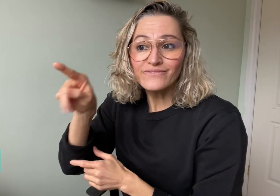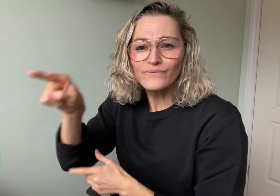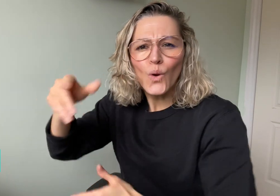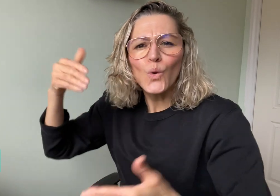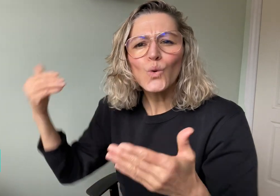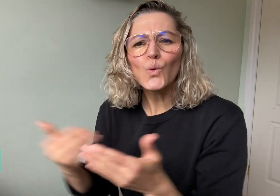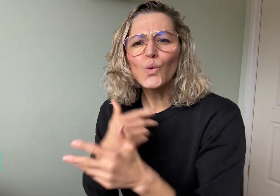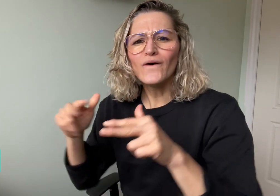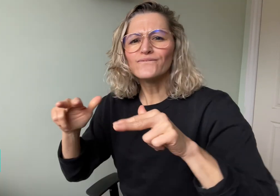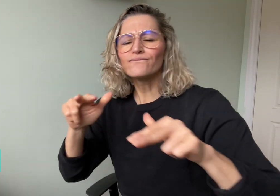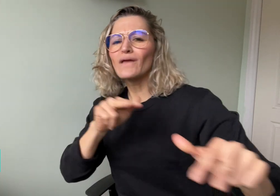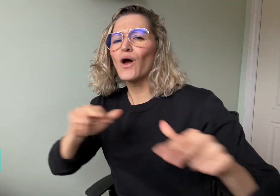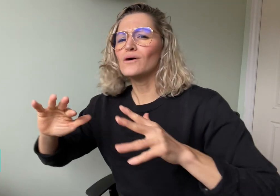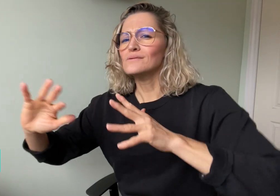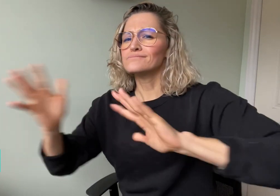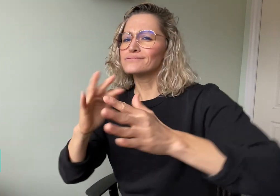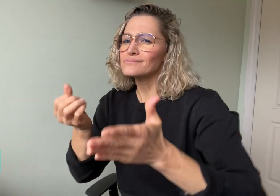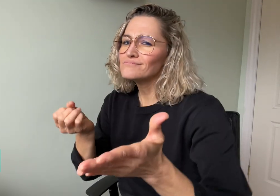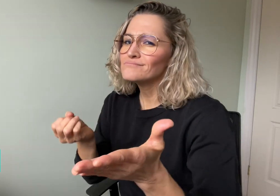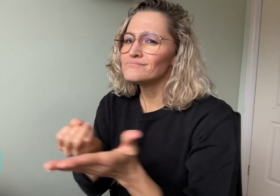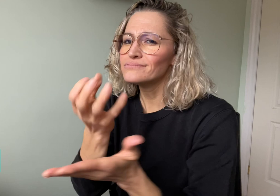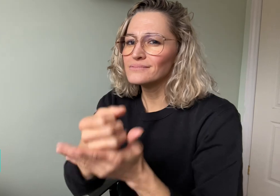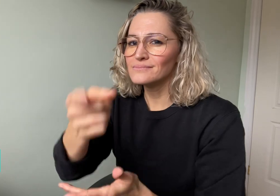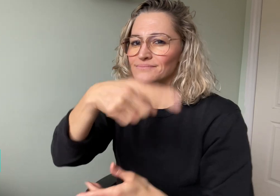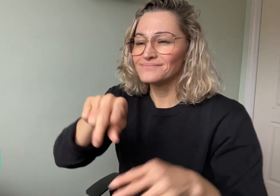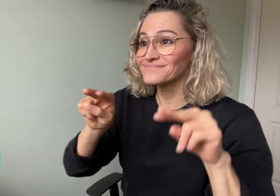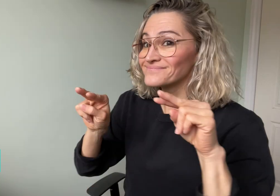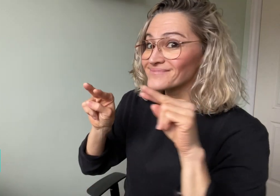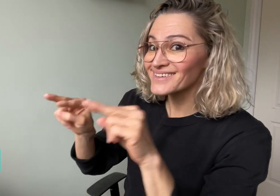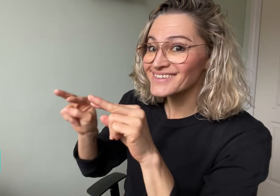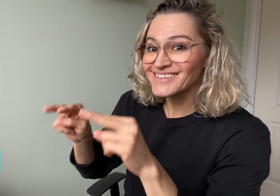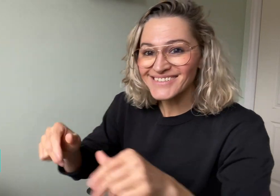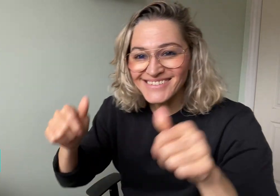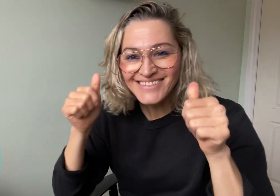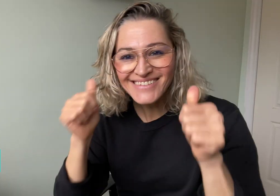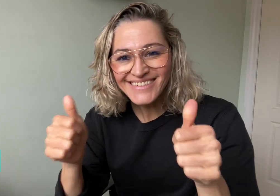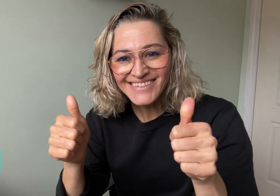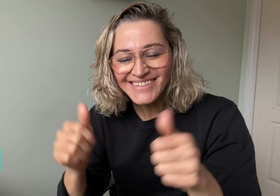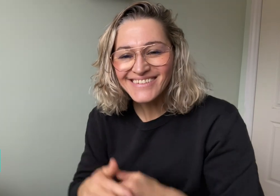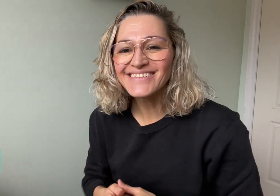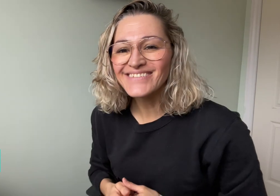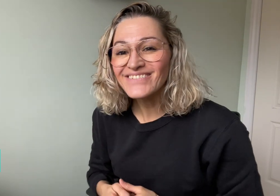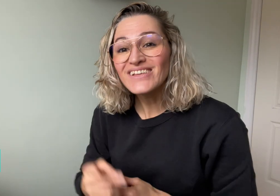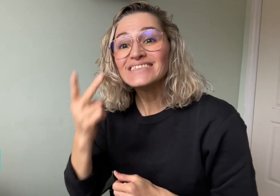H3 World TV to get new video updates!